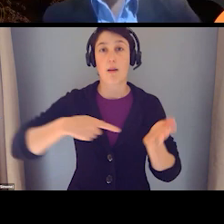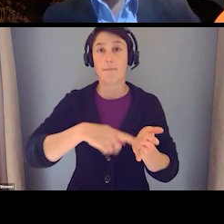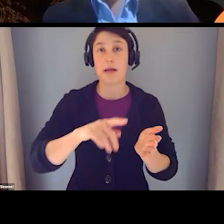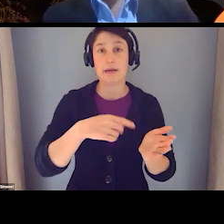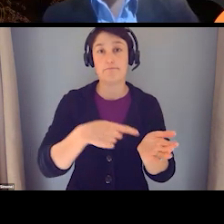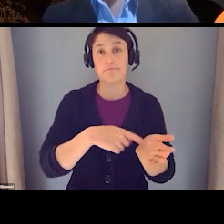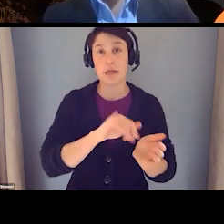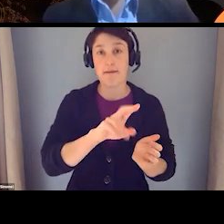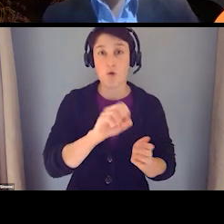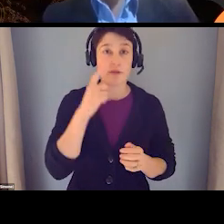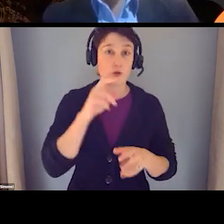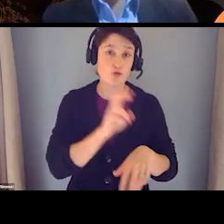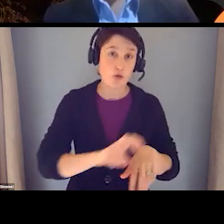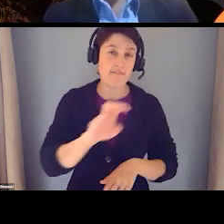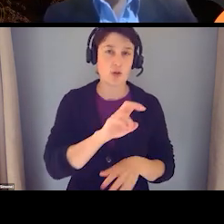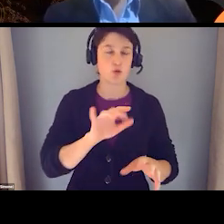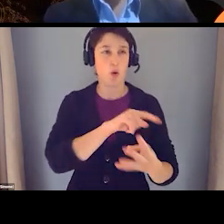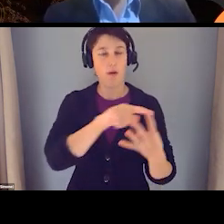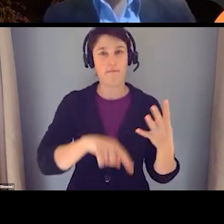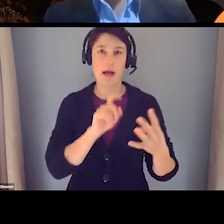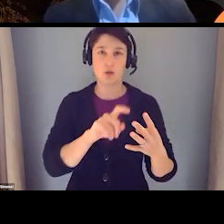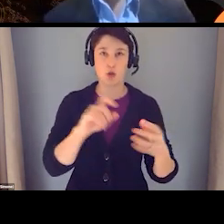and reconciled before you put in for that PI transfer.